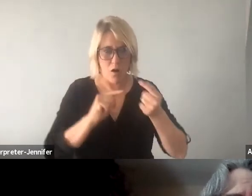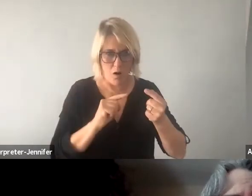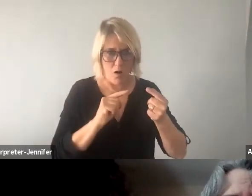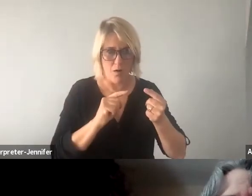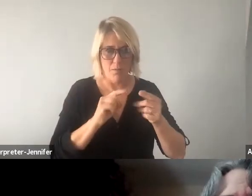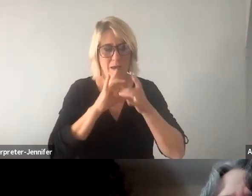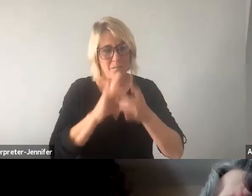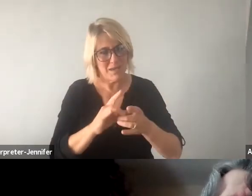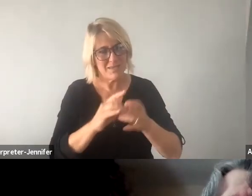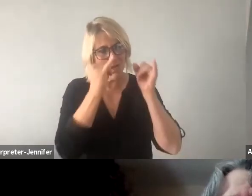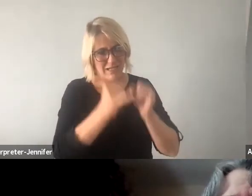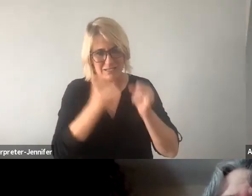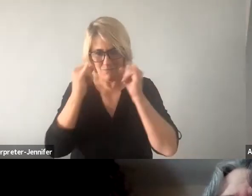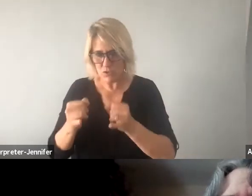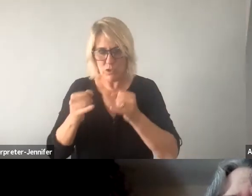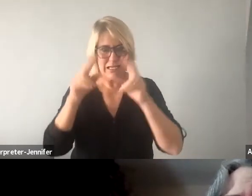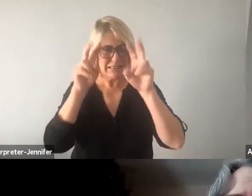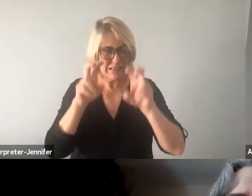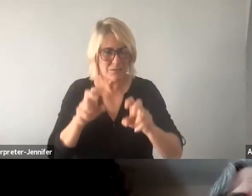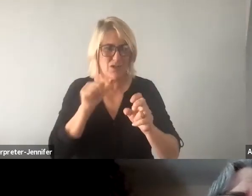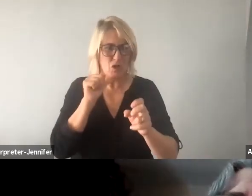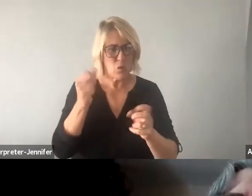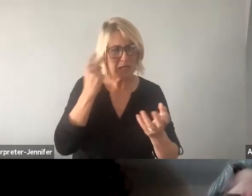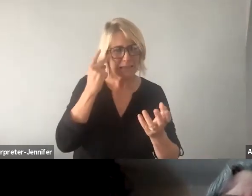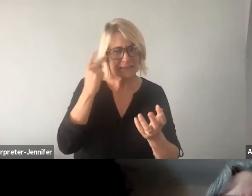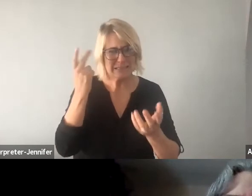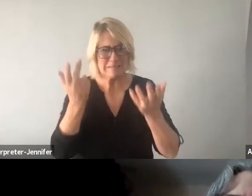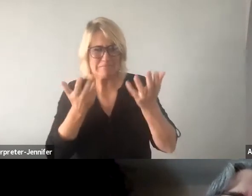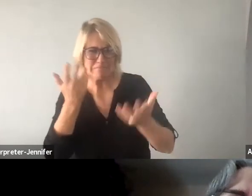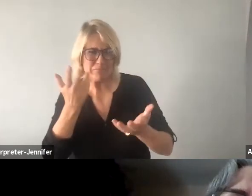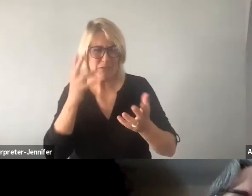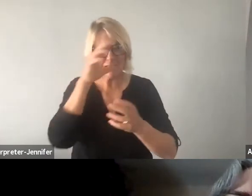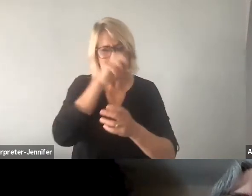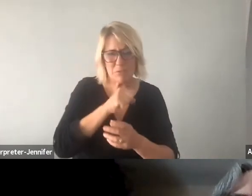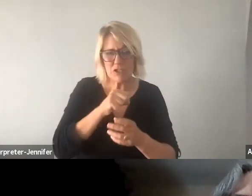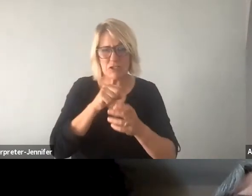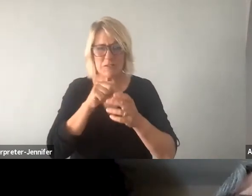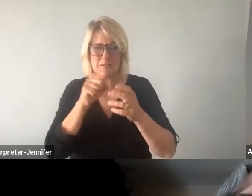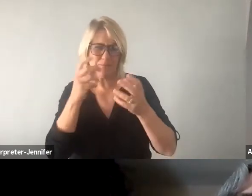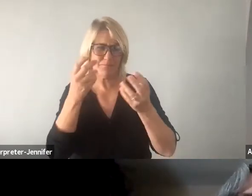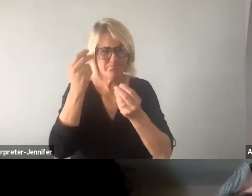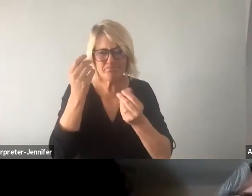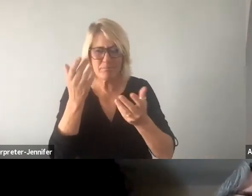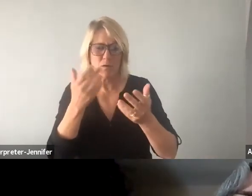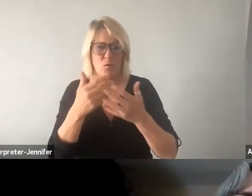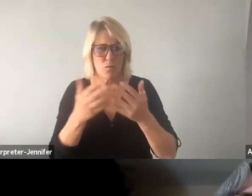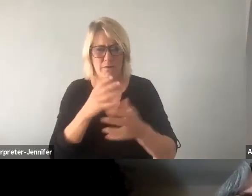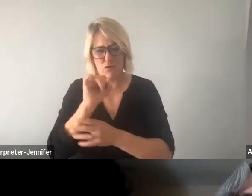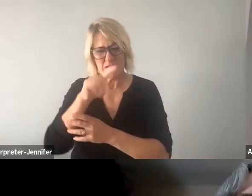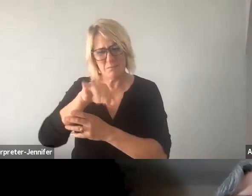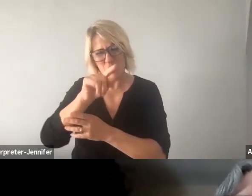really needs to be a significant risk of substantial harm based on an individualized assessment. We don't